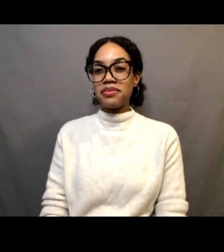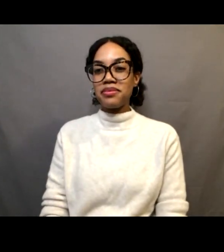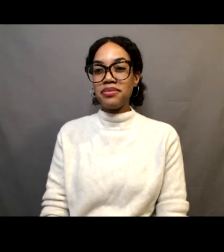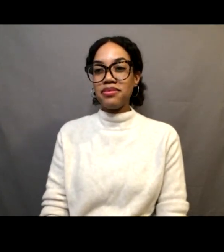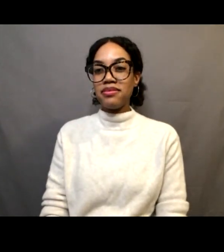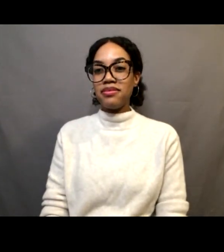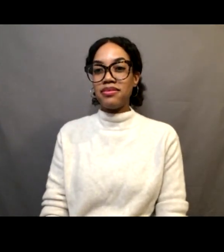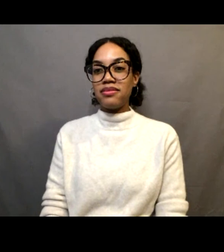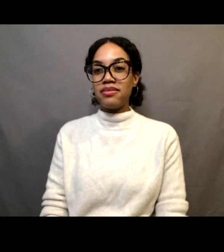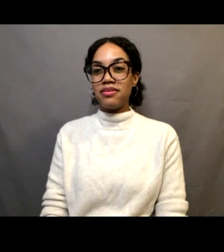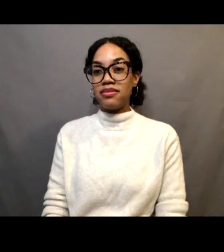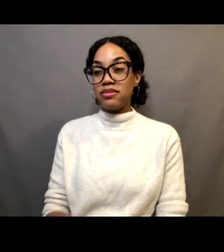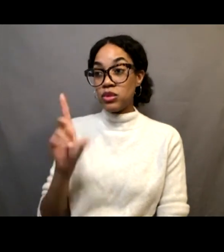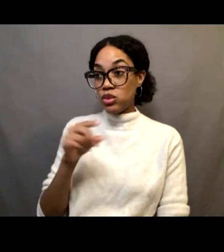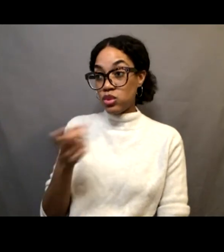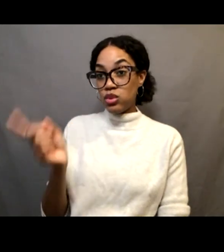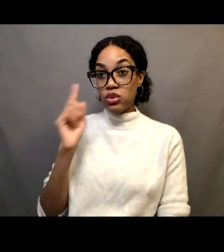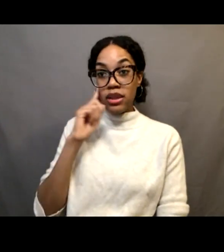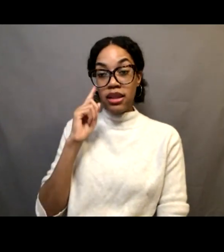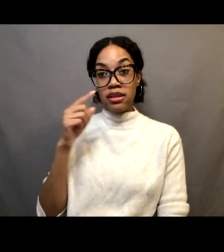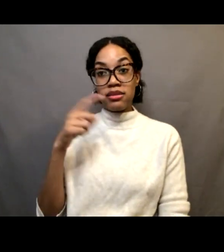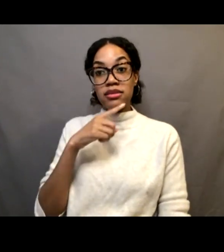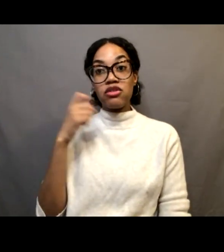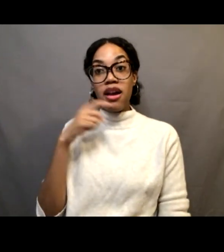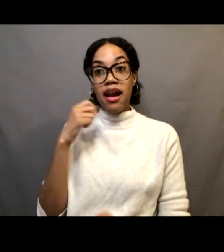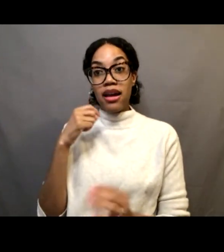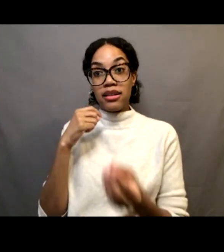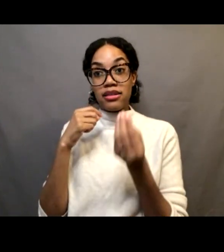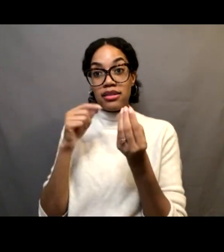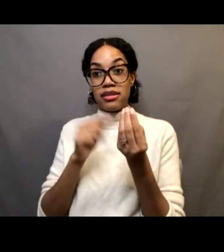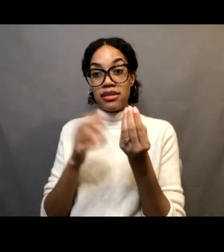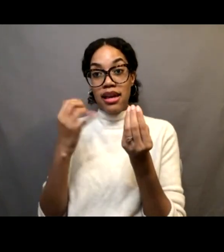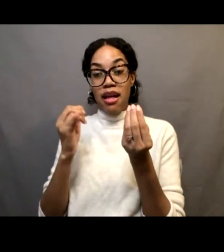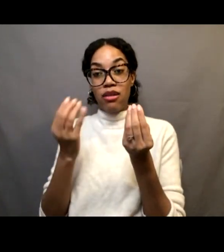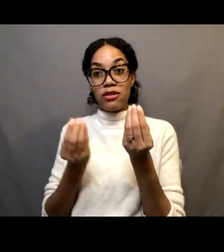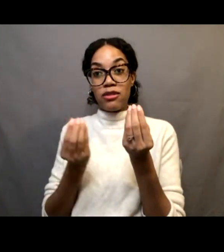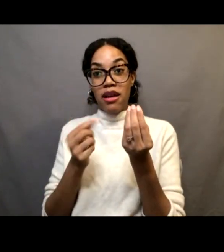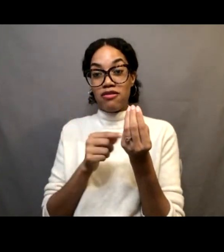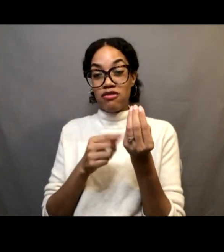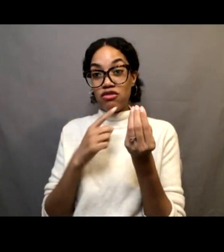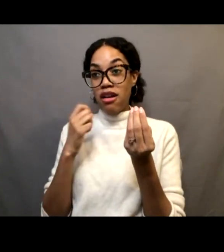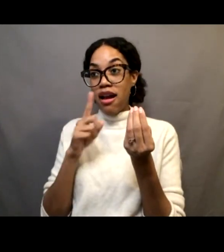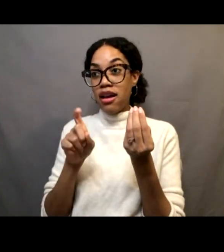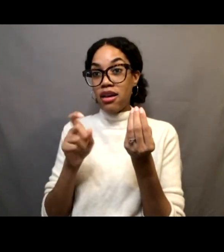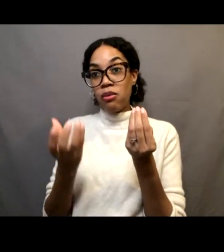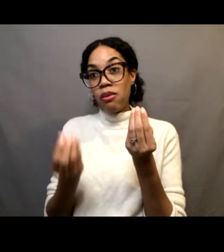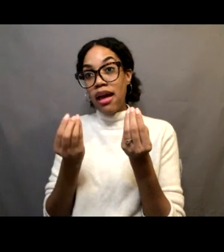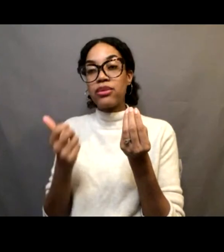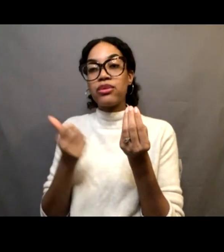[Grace] Do you think this sponge is going to be drier than it was before? Go ahead and put it in the box. What do you think? Do you think our house,